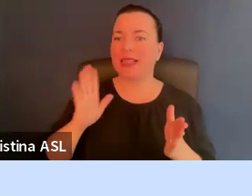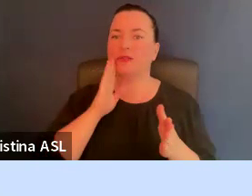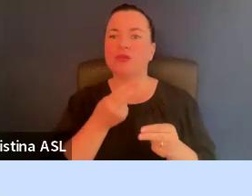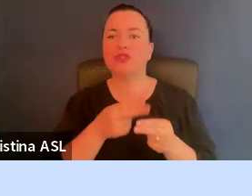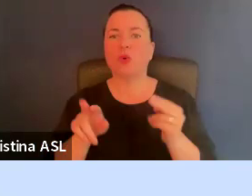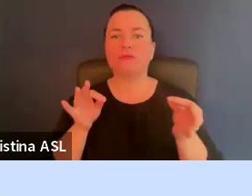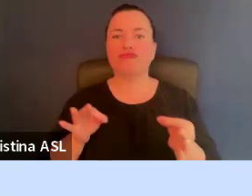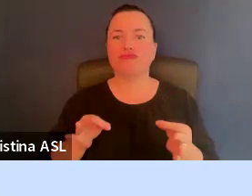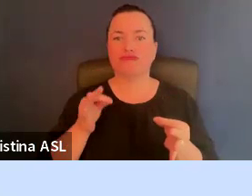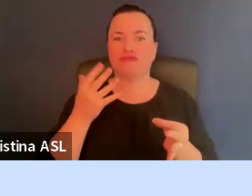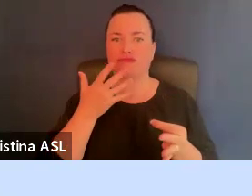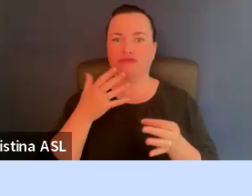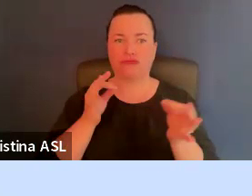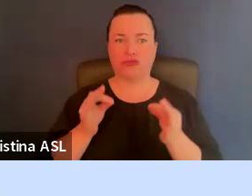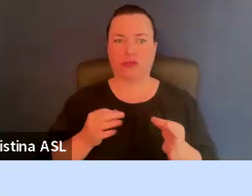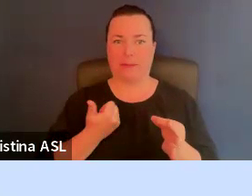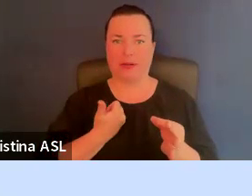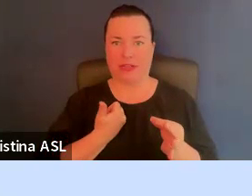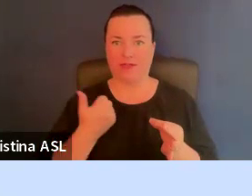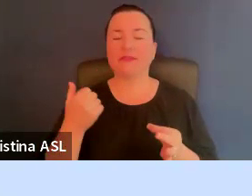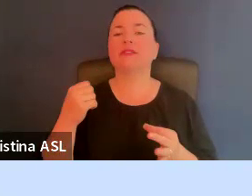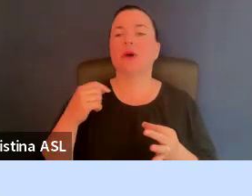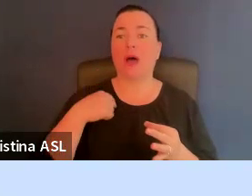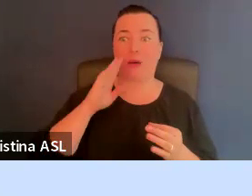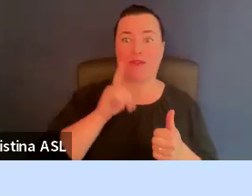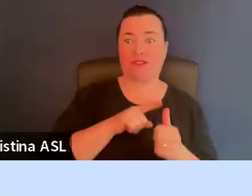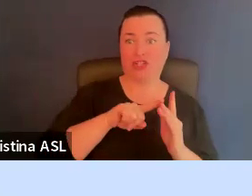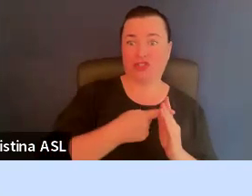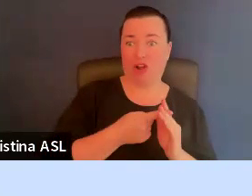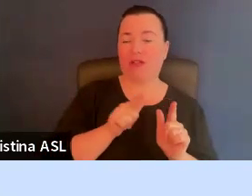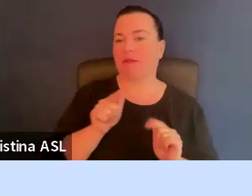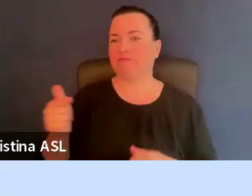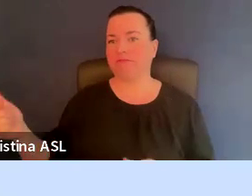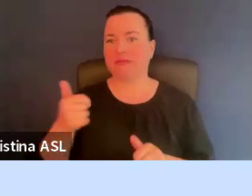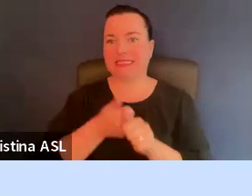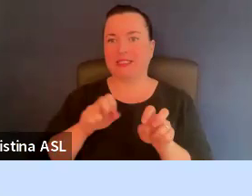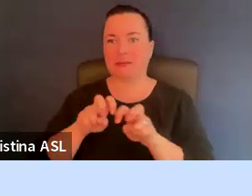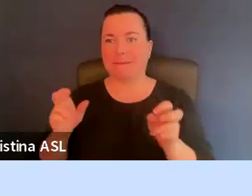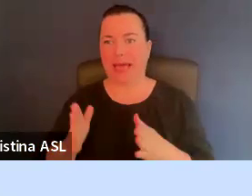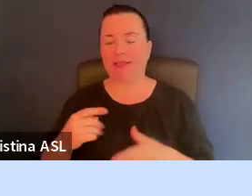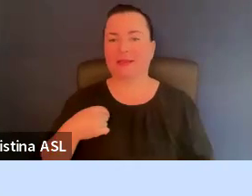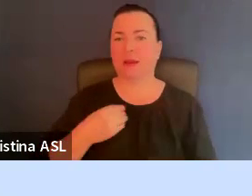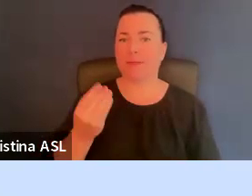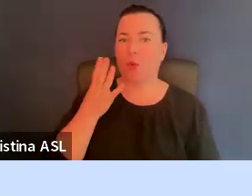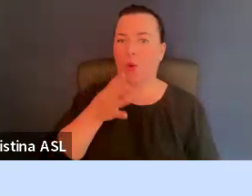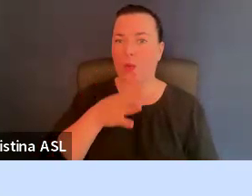So I'm gonna start, and then when our panelists introduce themselves, they'll do the same. So I'm a white woman with blonde hair